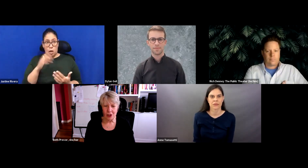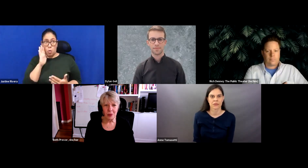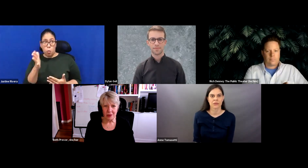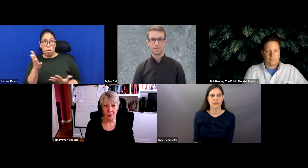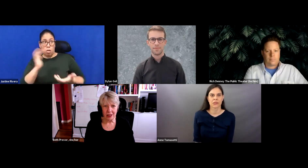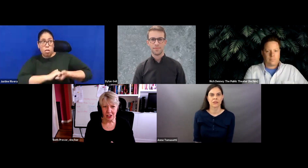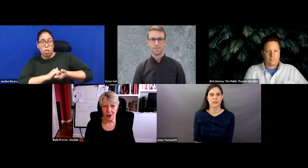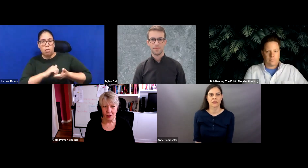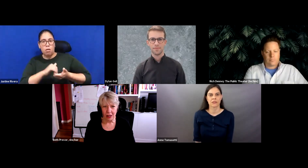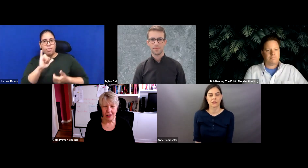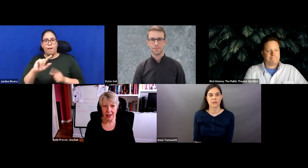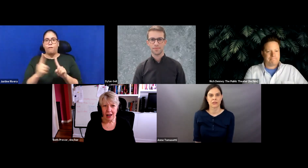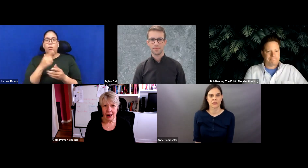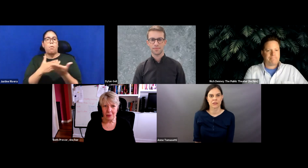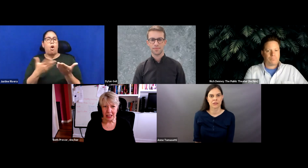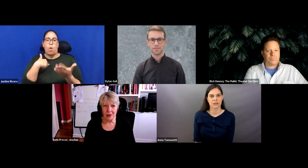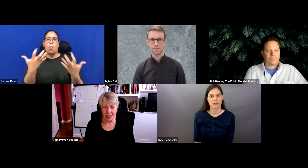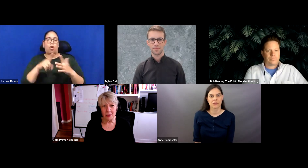first piece we wanted to start with, because it was an